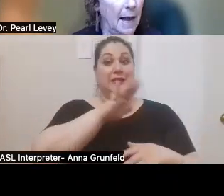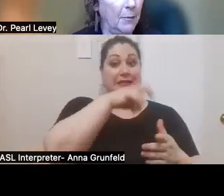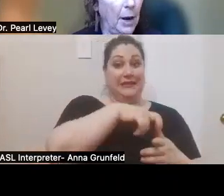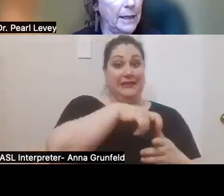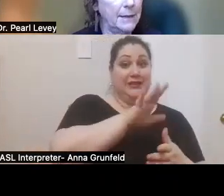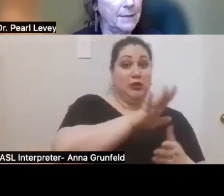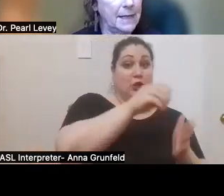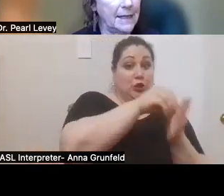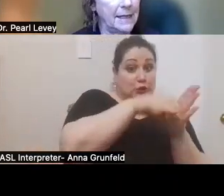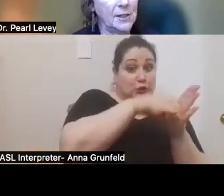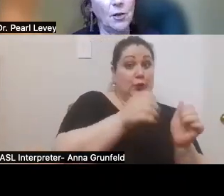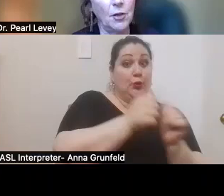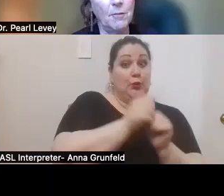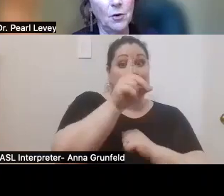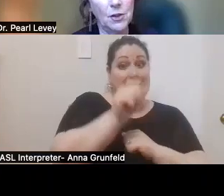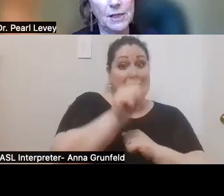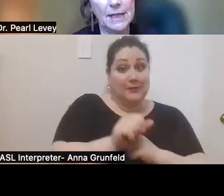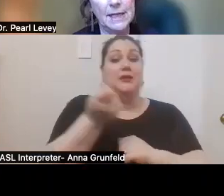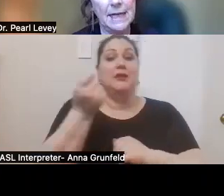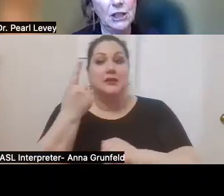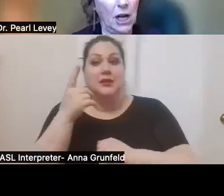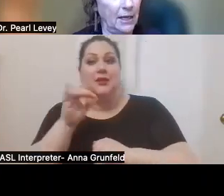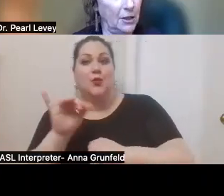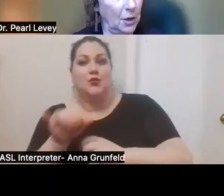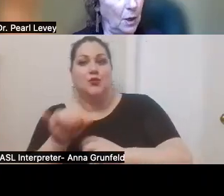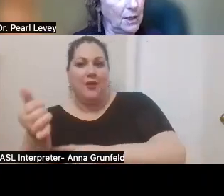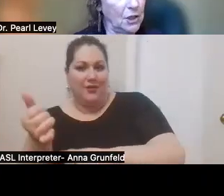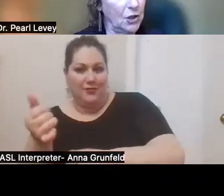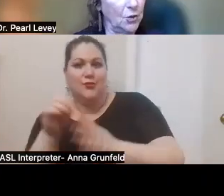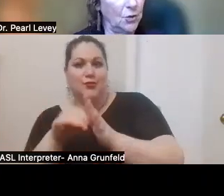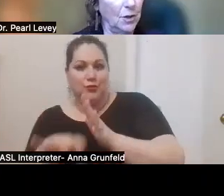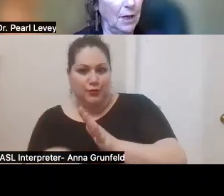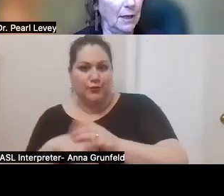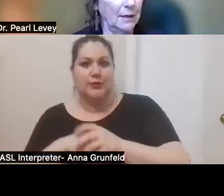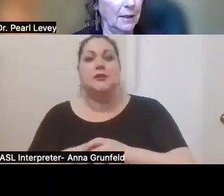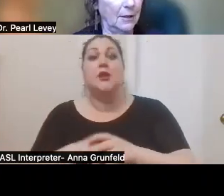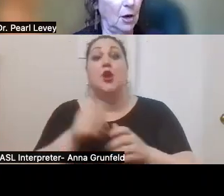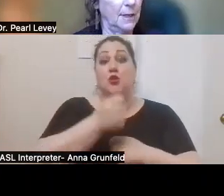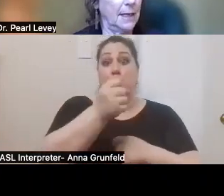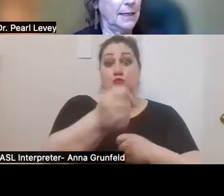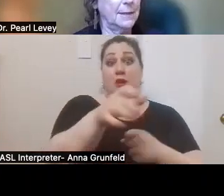And practicum settings are the most challenging ones to accommodate.